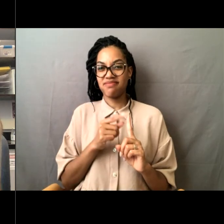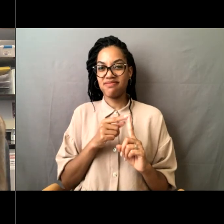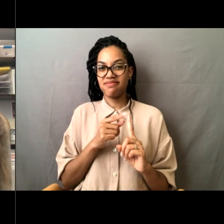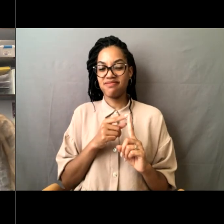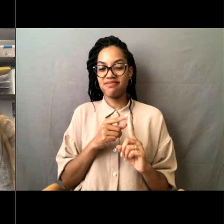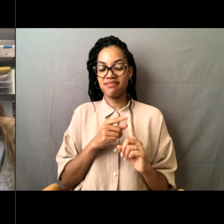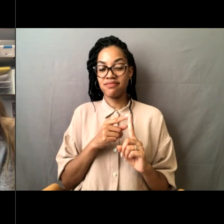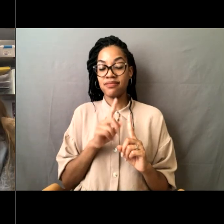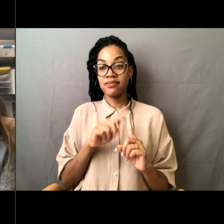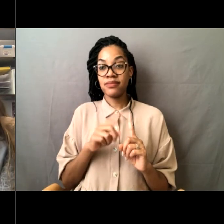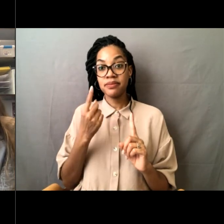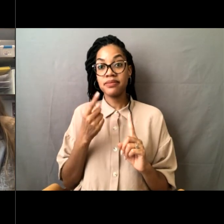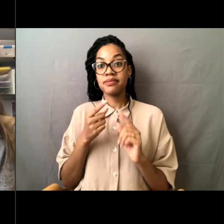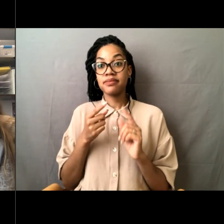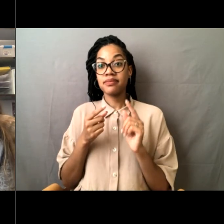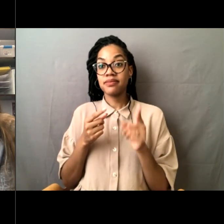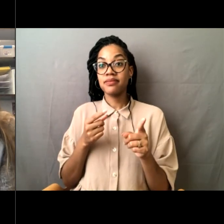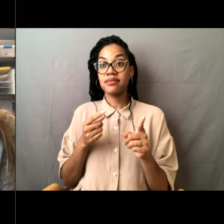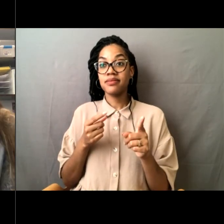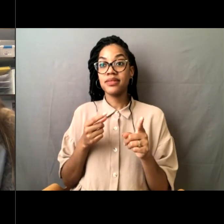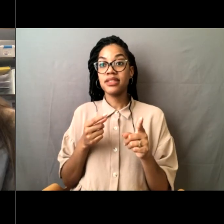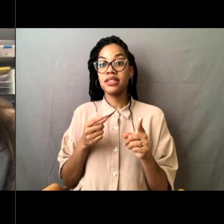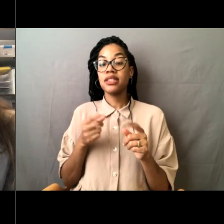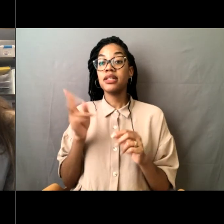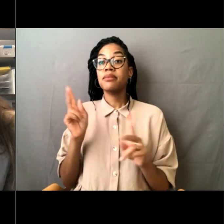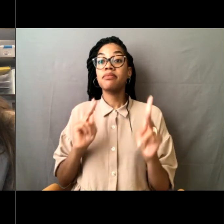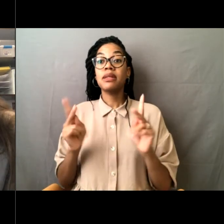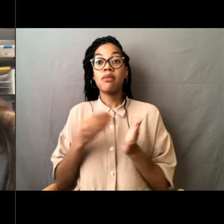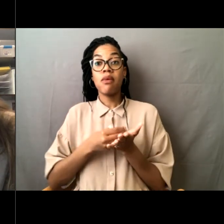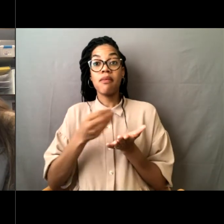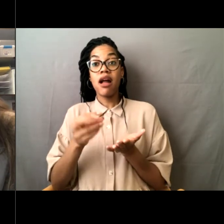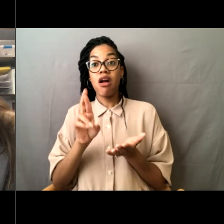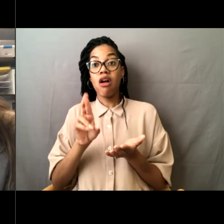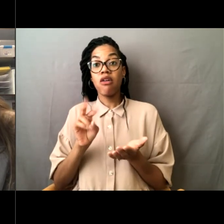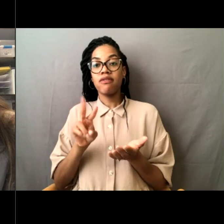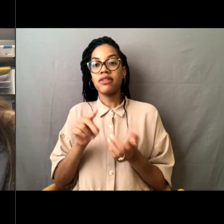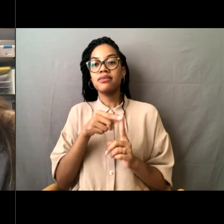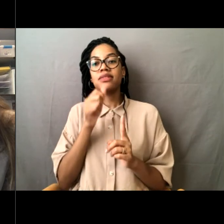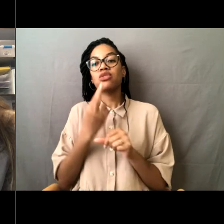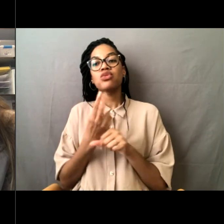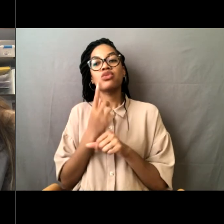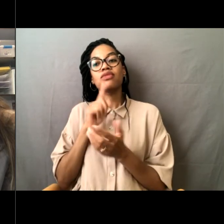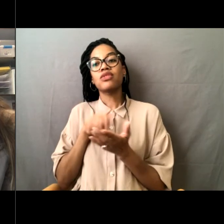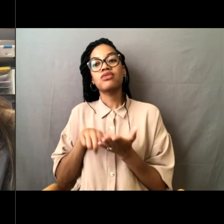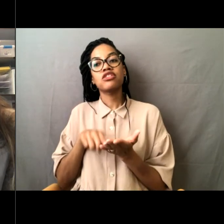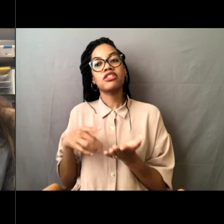but not everybody that buys these ROVs is actually using them for research. So we are one of the research labs